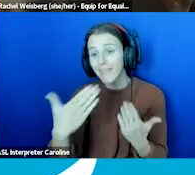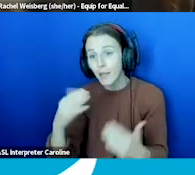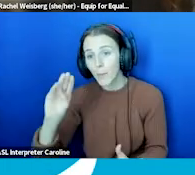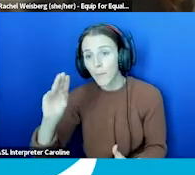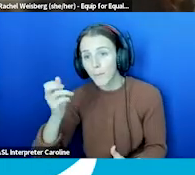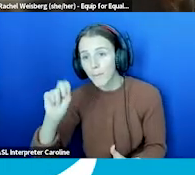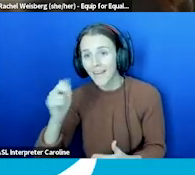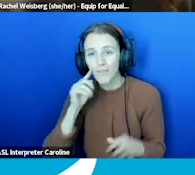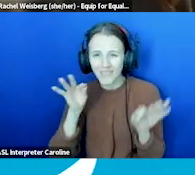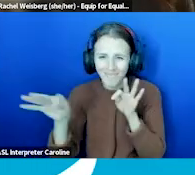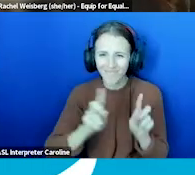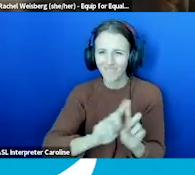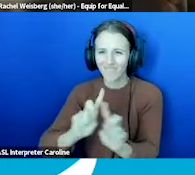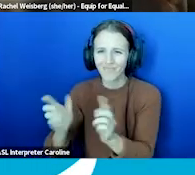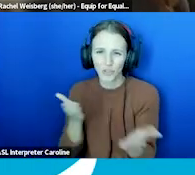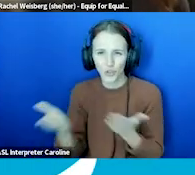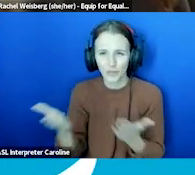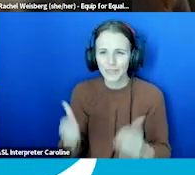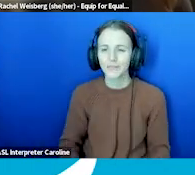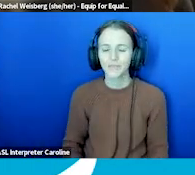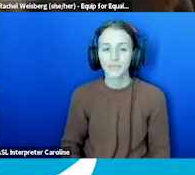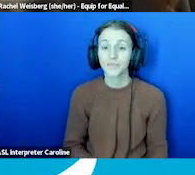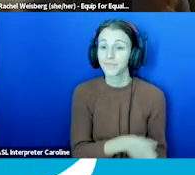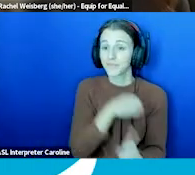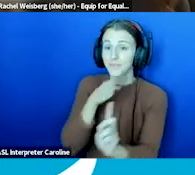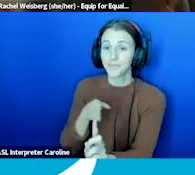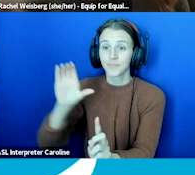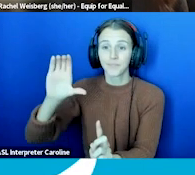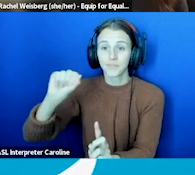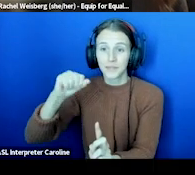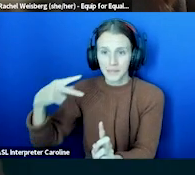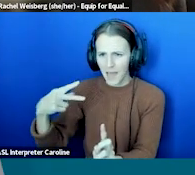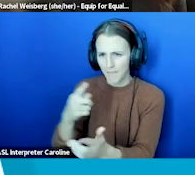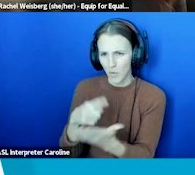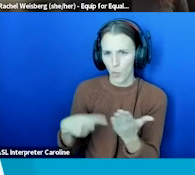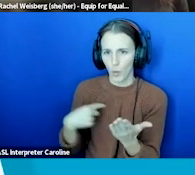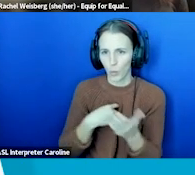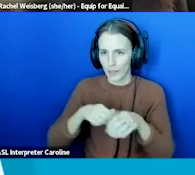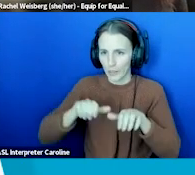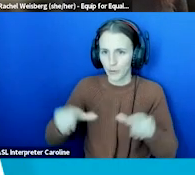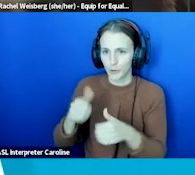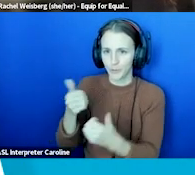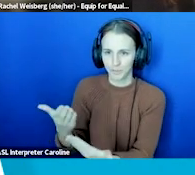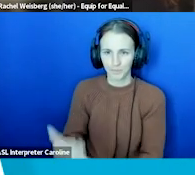REVEAL THE OFFICE FOR INDEPENDENT LIVING. >> THANKS, MEGAN, FOR THE OVERVIEW FOR THE DIFFERENT TYPES OF SERVICES. >>